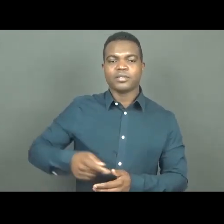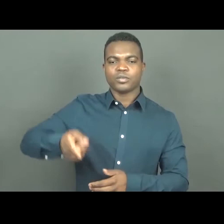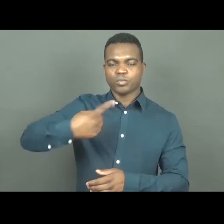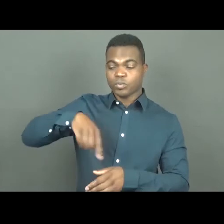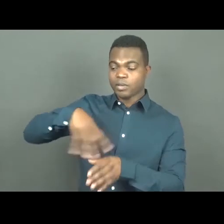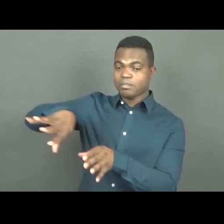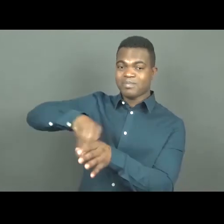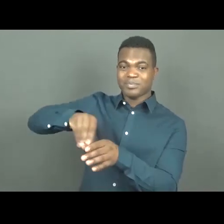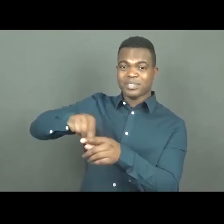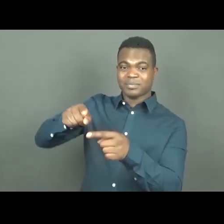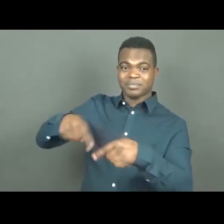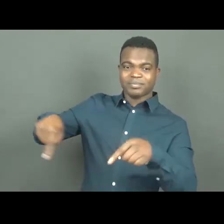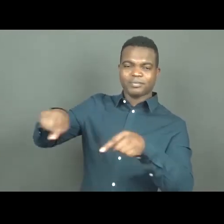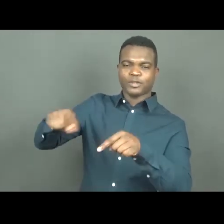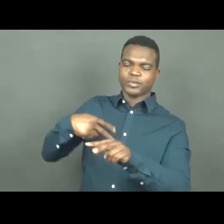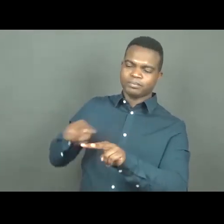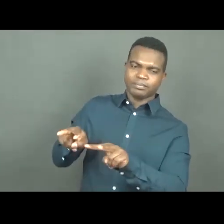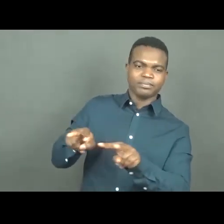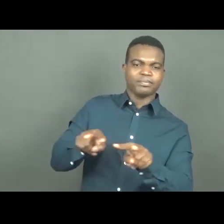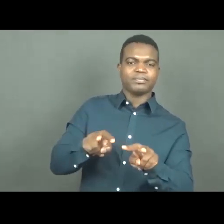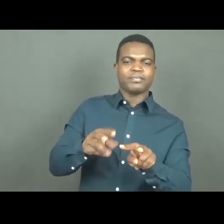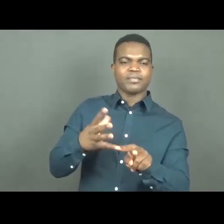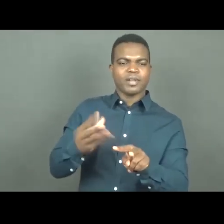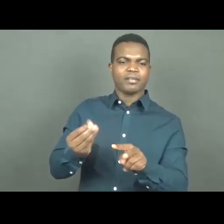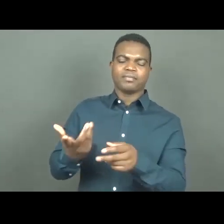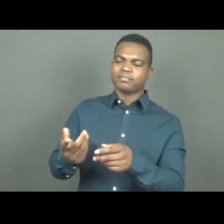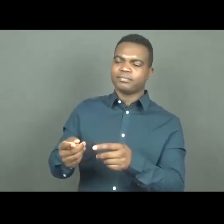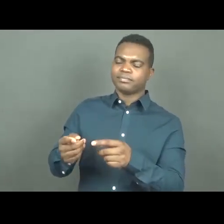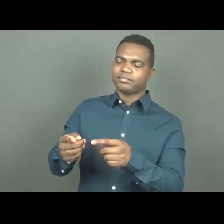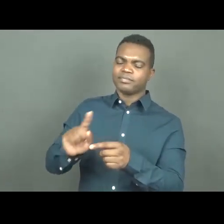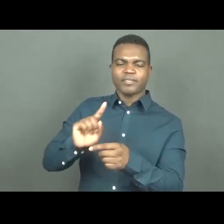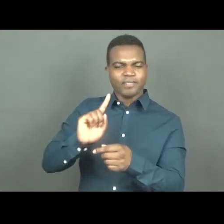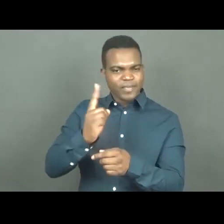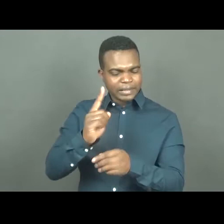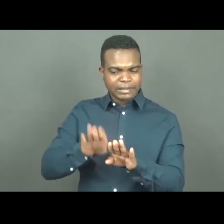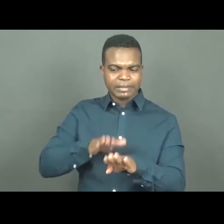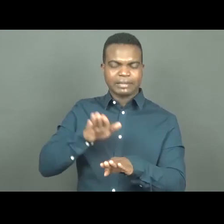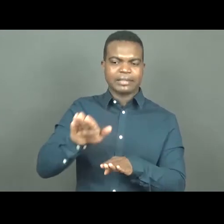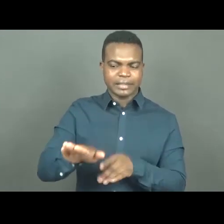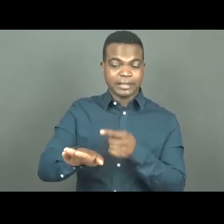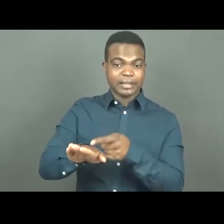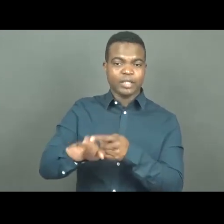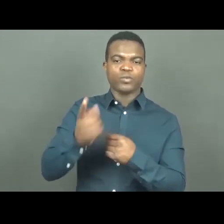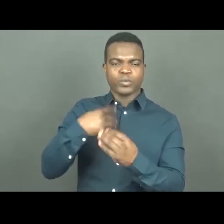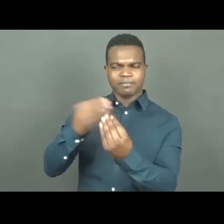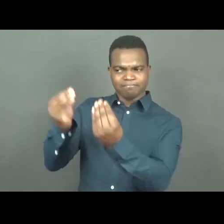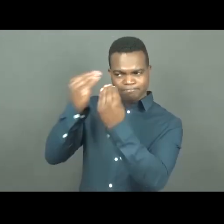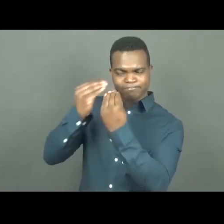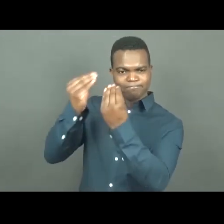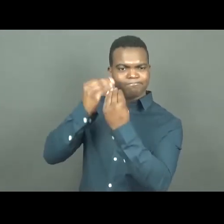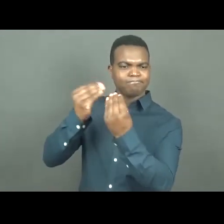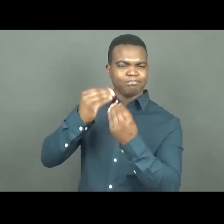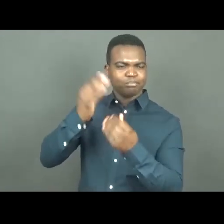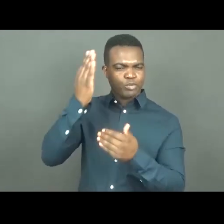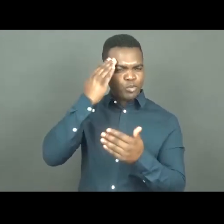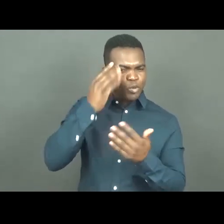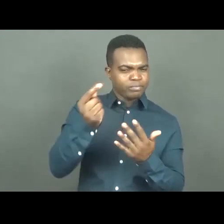used in censuses. So, we had to, one is to advocate for the use of the questions. Two,